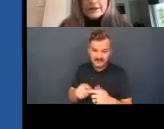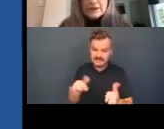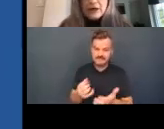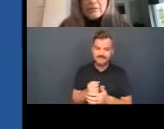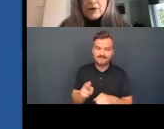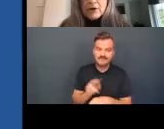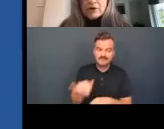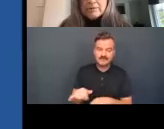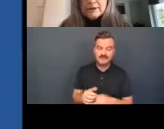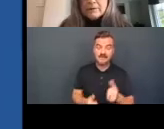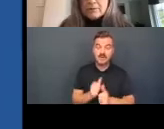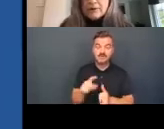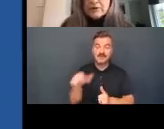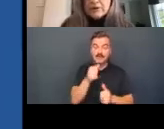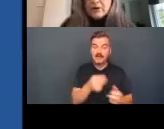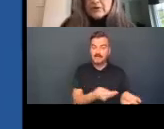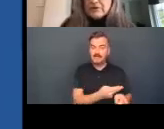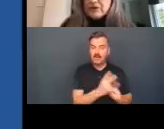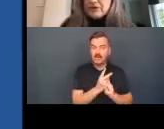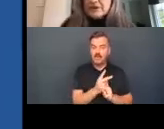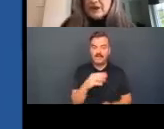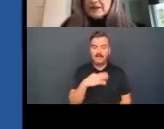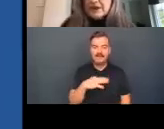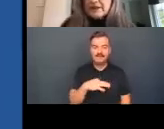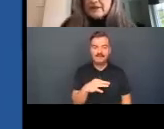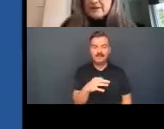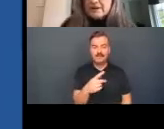do not borrow the Pittsburgh protocols justice guidelines.